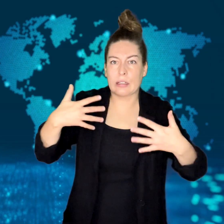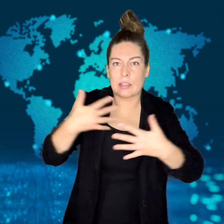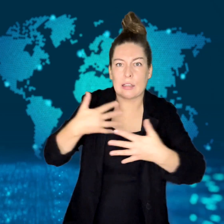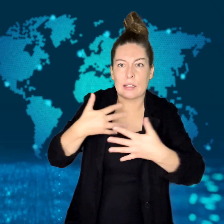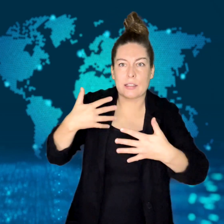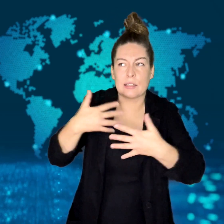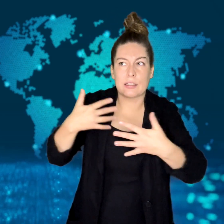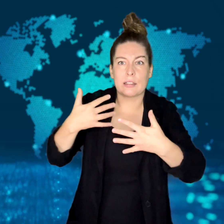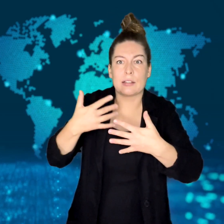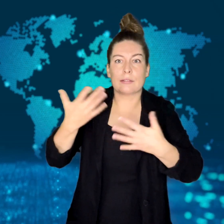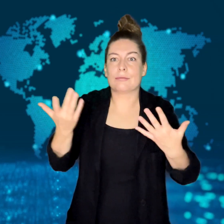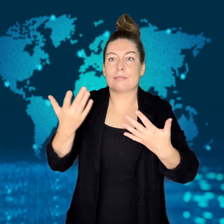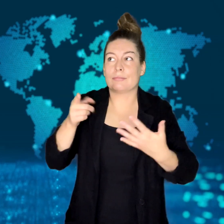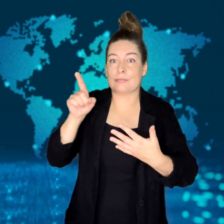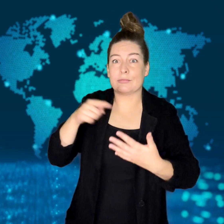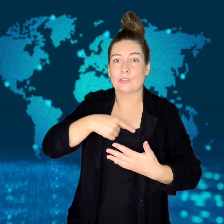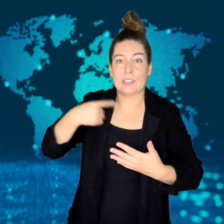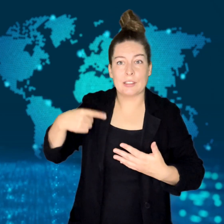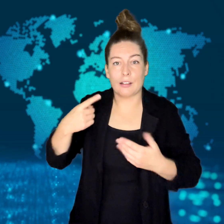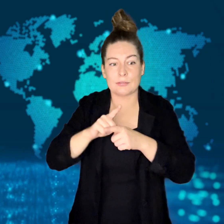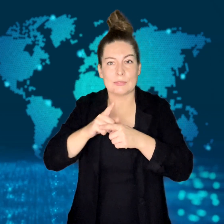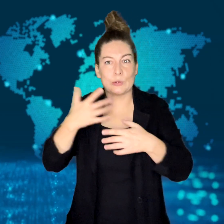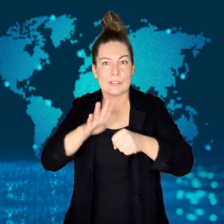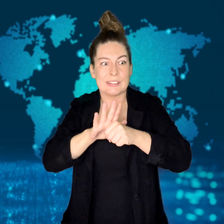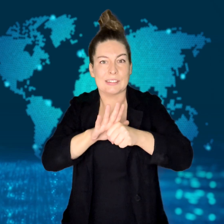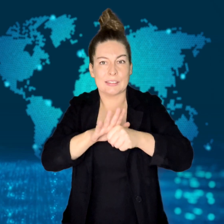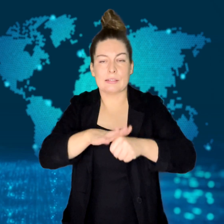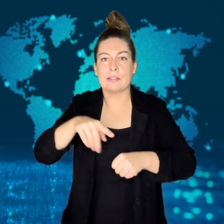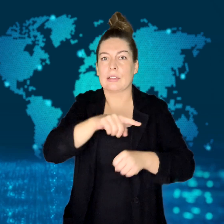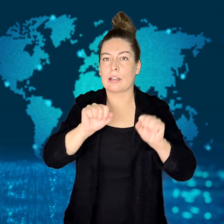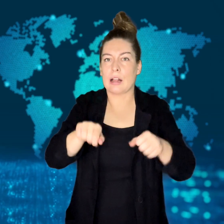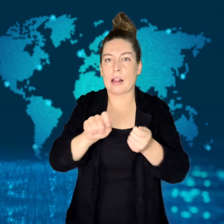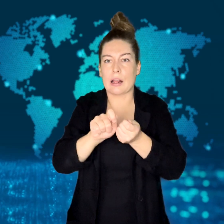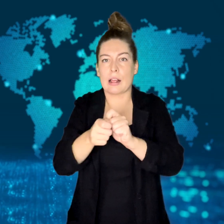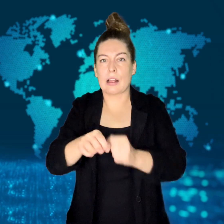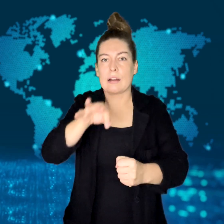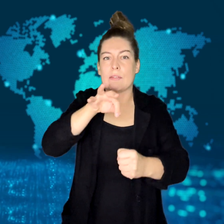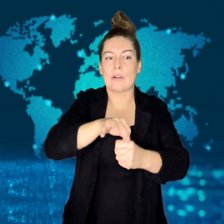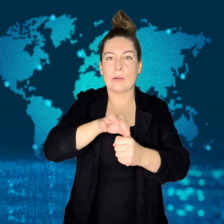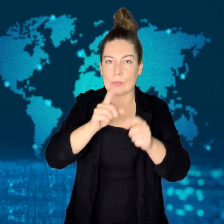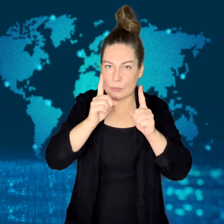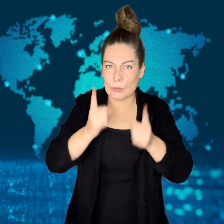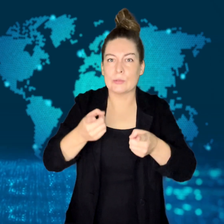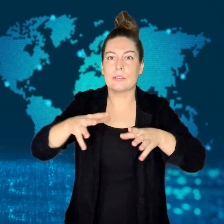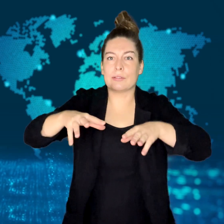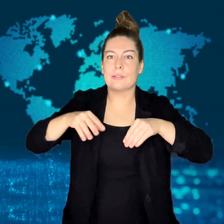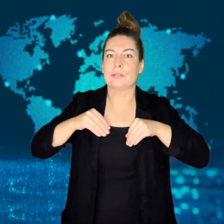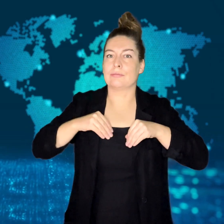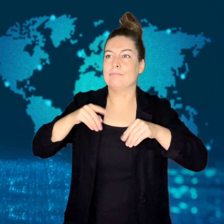takes place. The officials warn that people afraid of the military